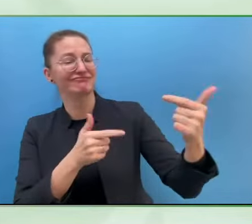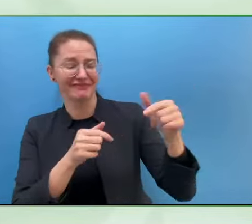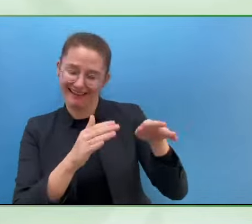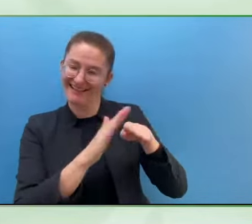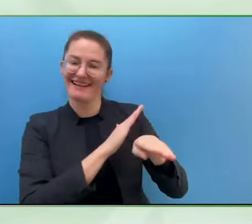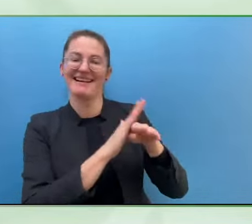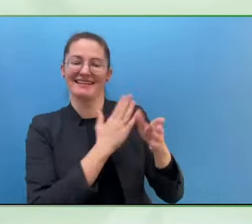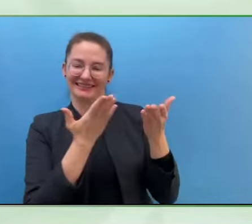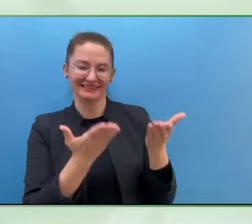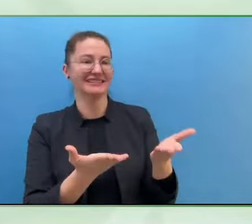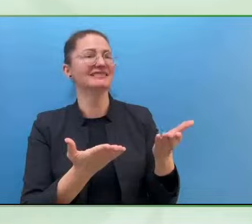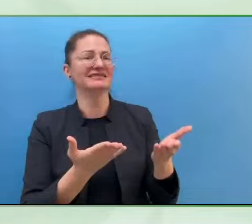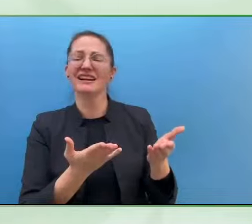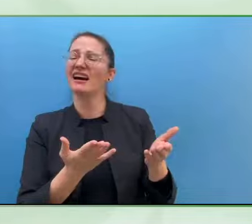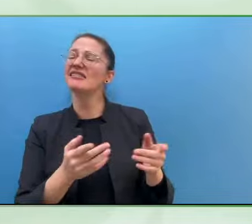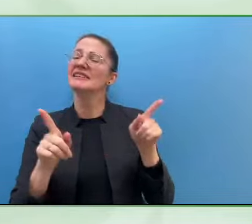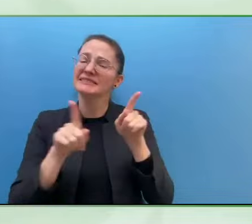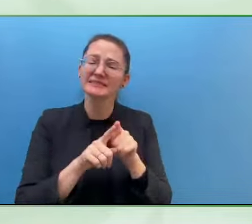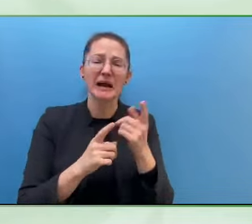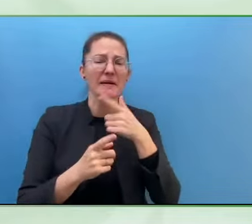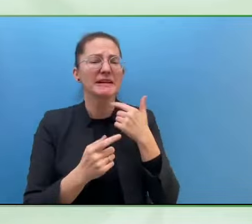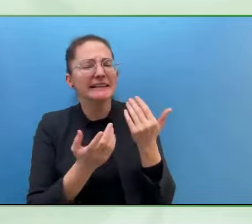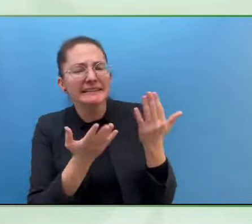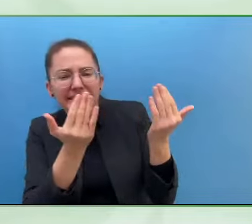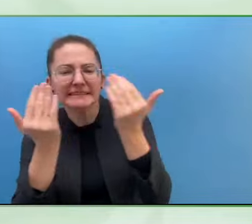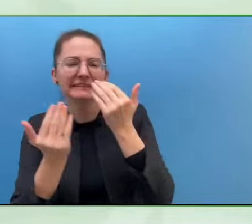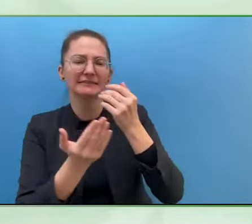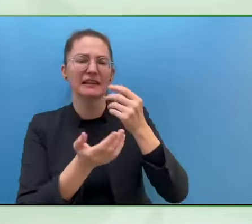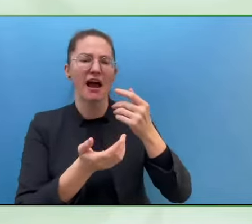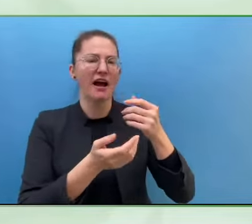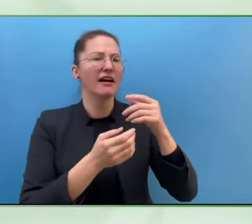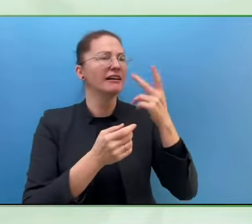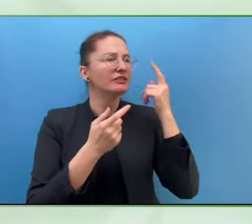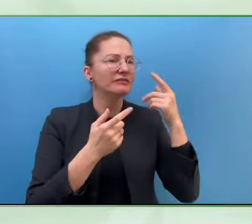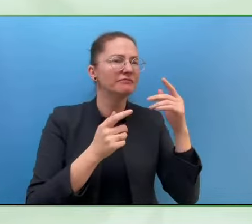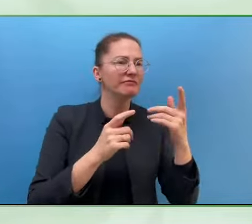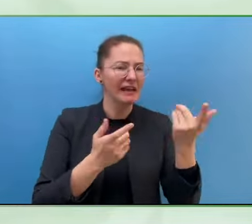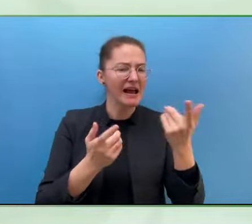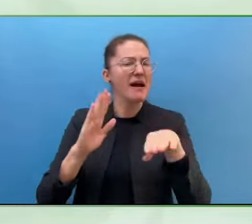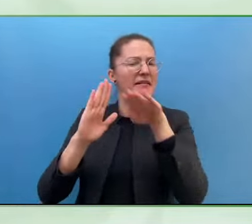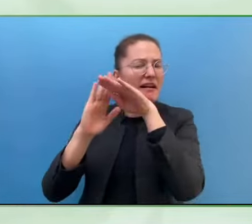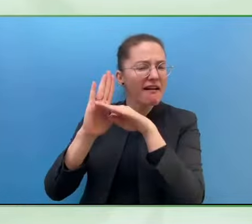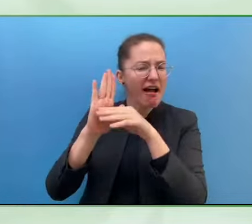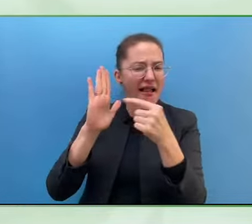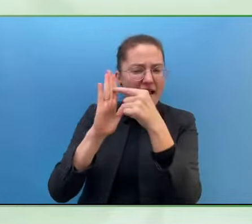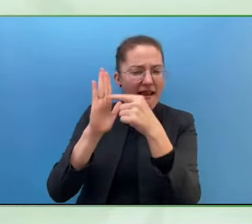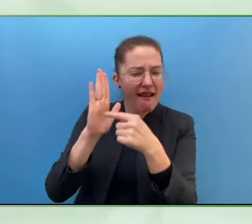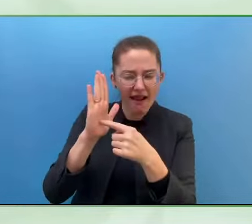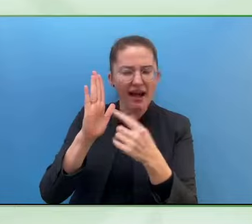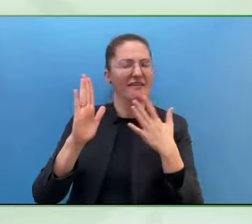We have a shuttle service for financial advice at the branch for mobility impaired people.